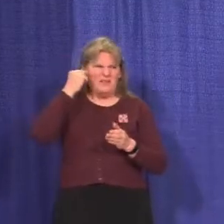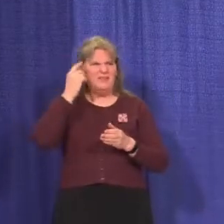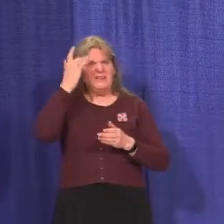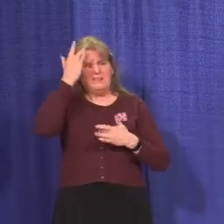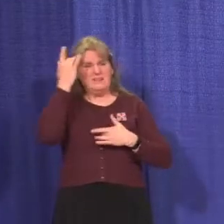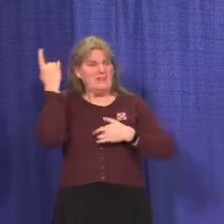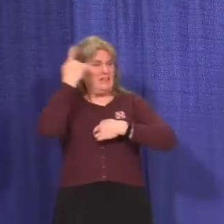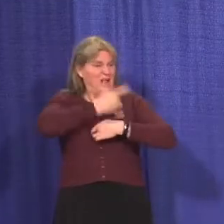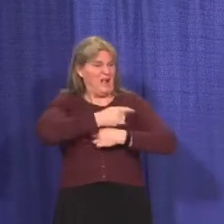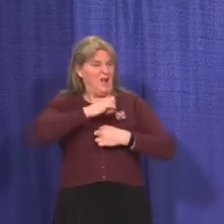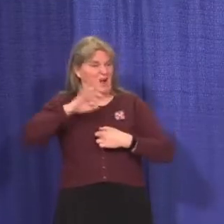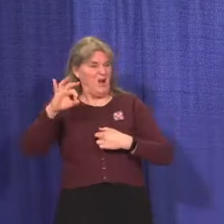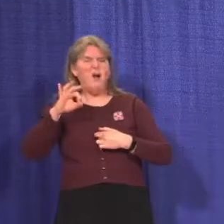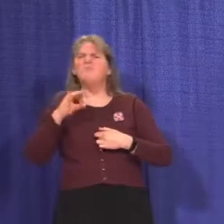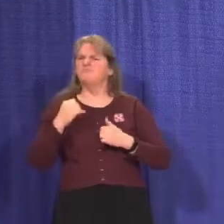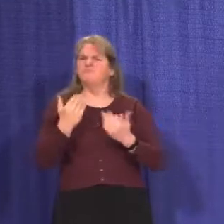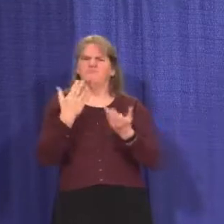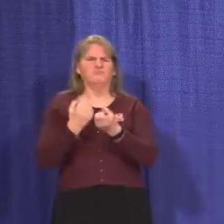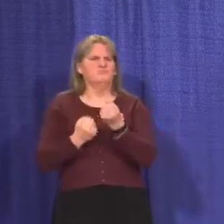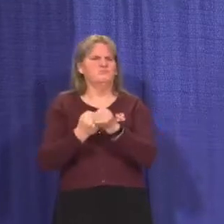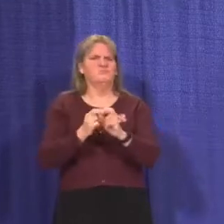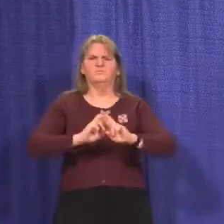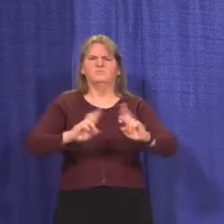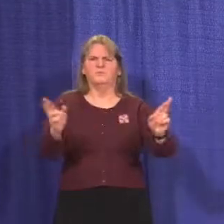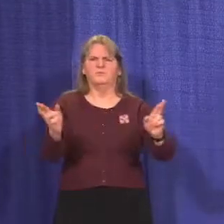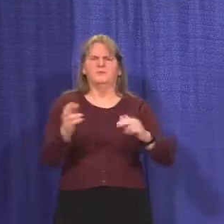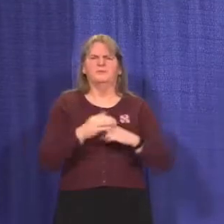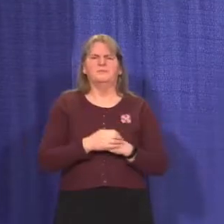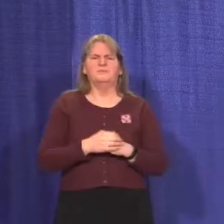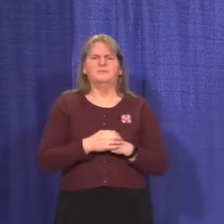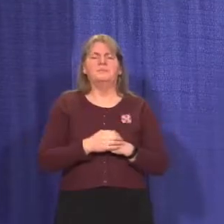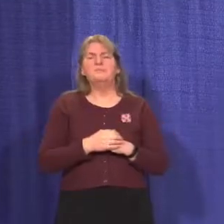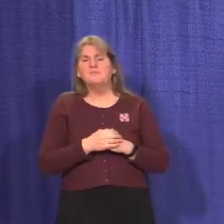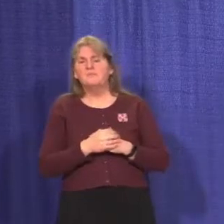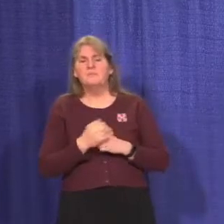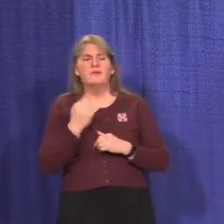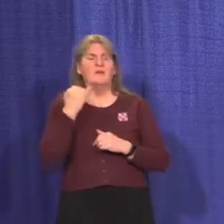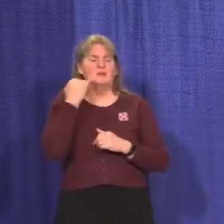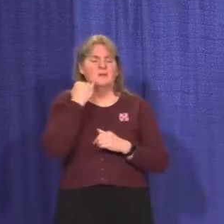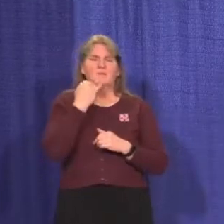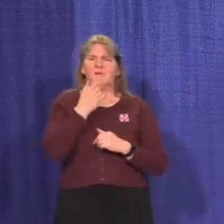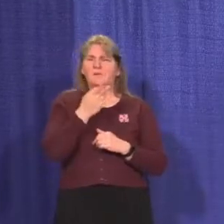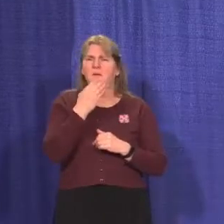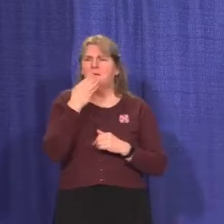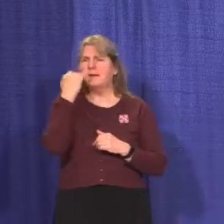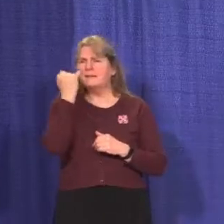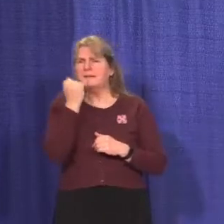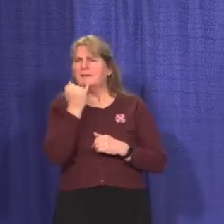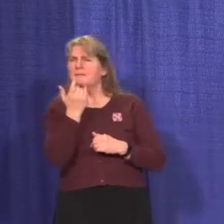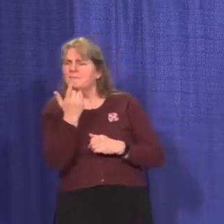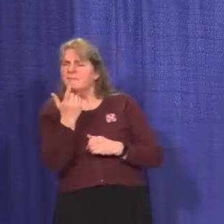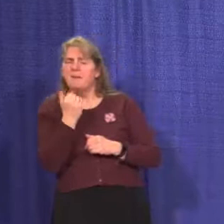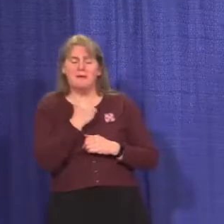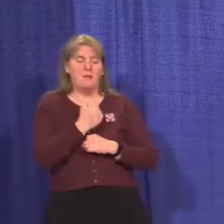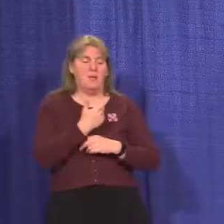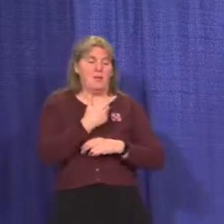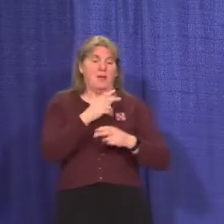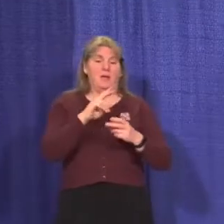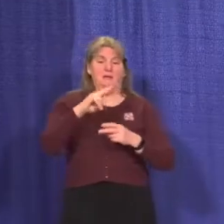A few want to play safe plan the dousing around the time were it might be easier.